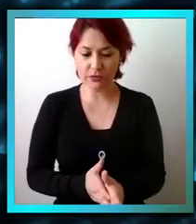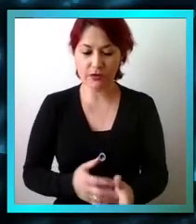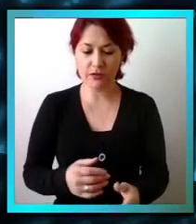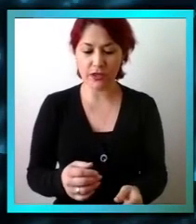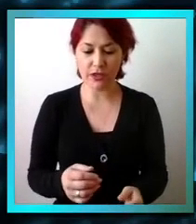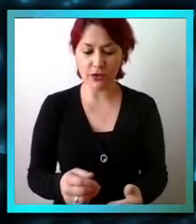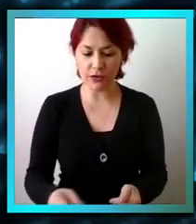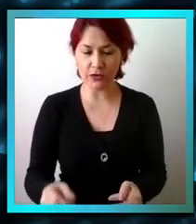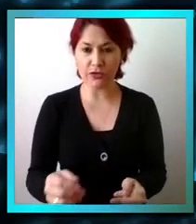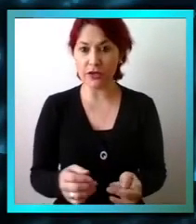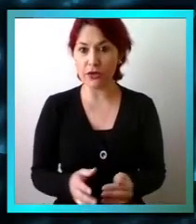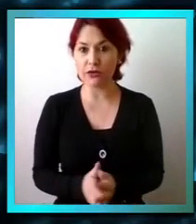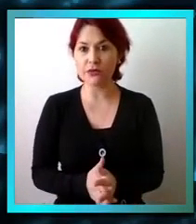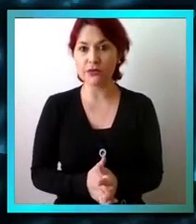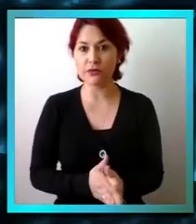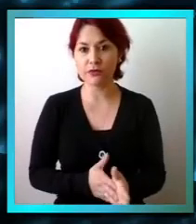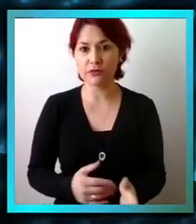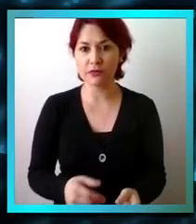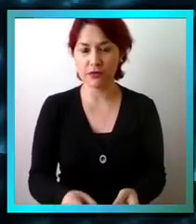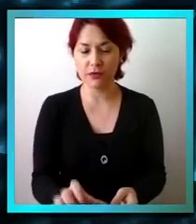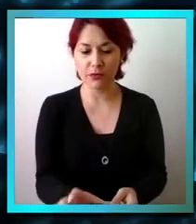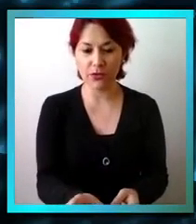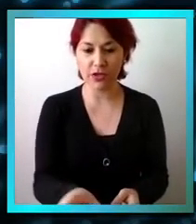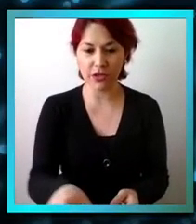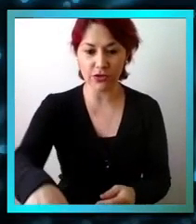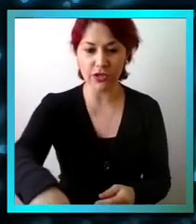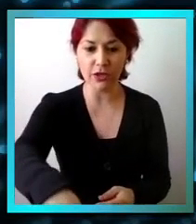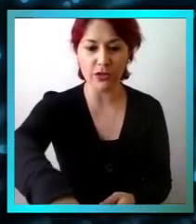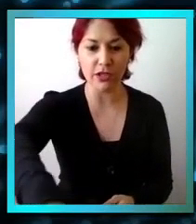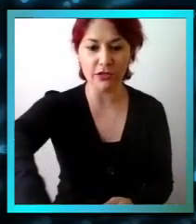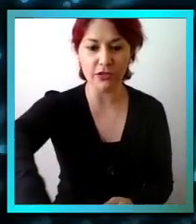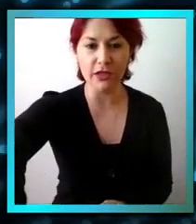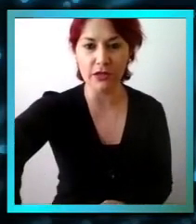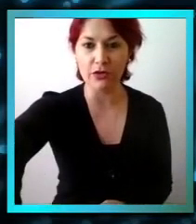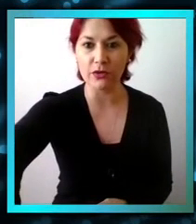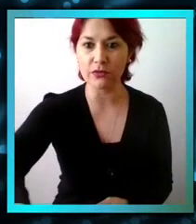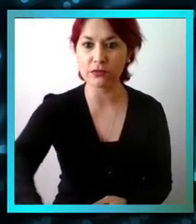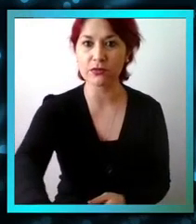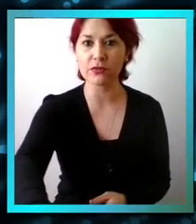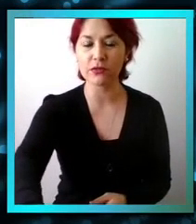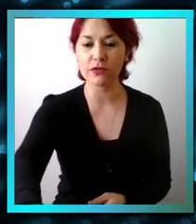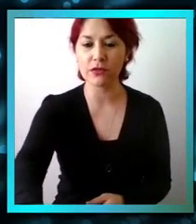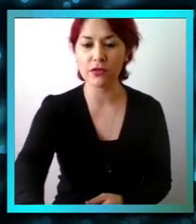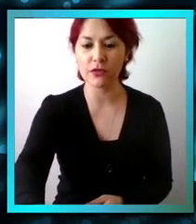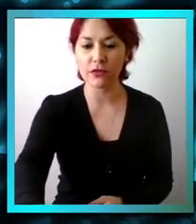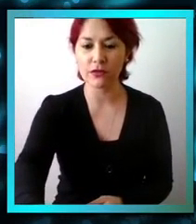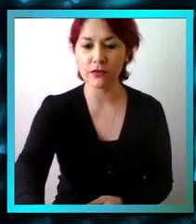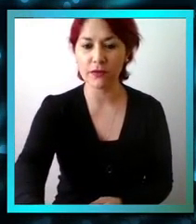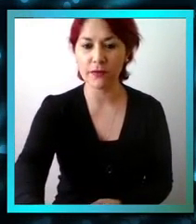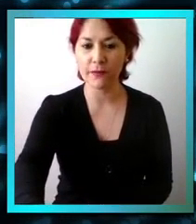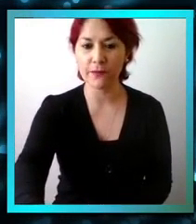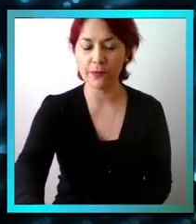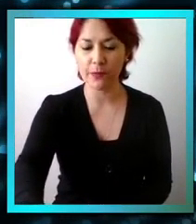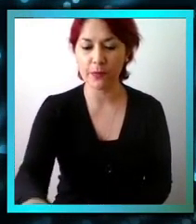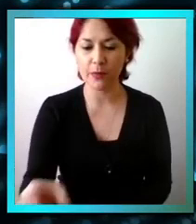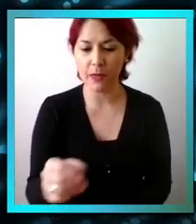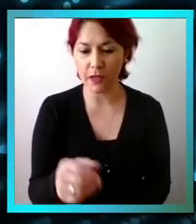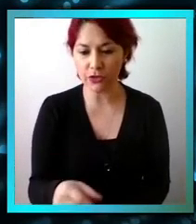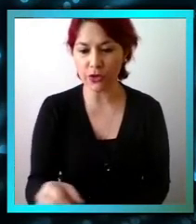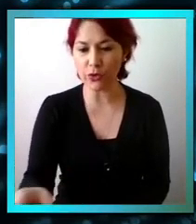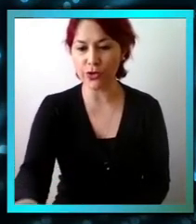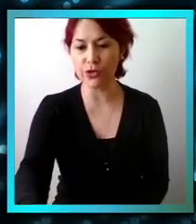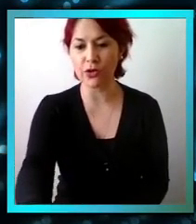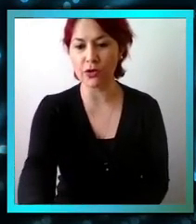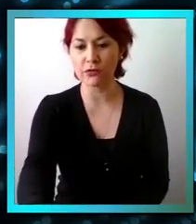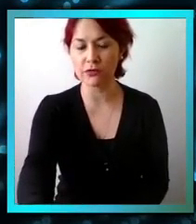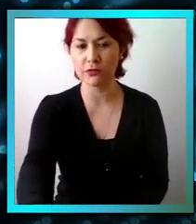so to respond uh to these attacks we have the cyber security to stop cyber crime cyber defense